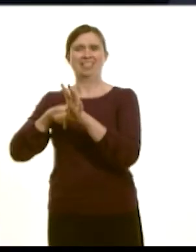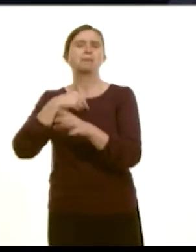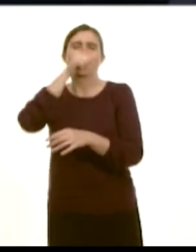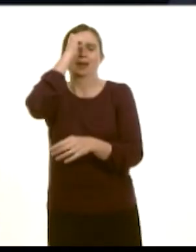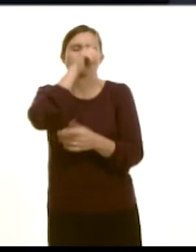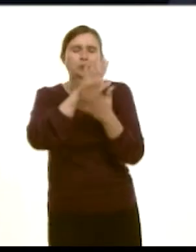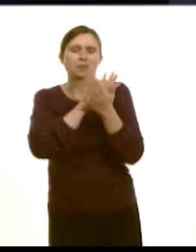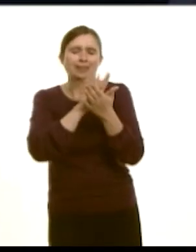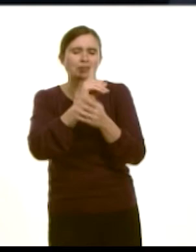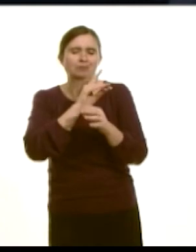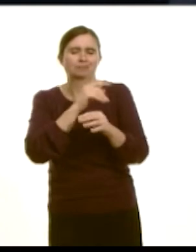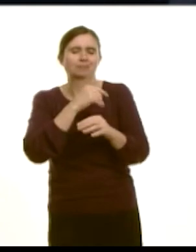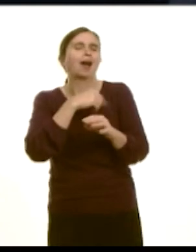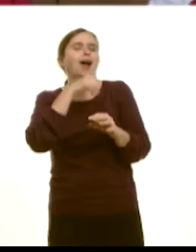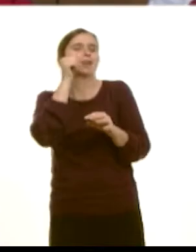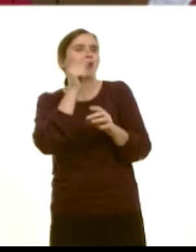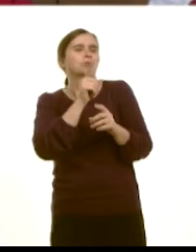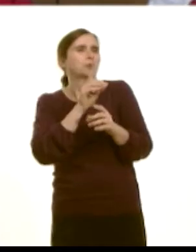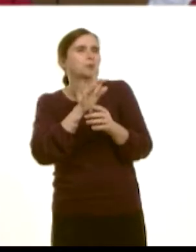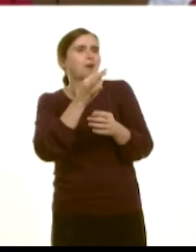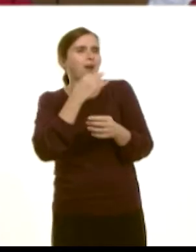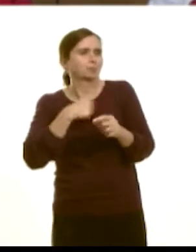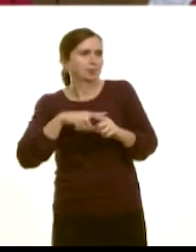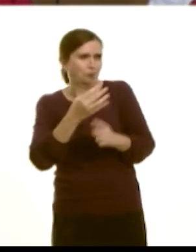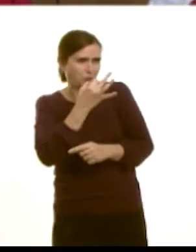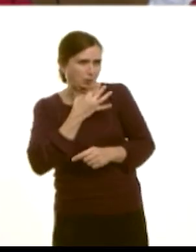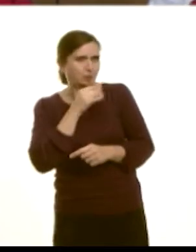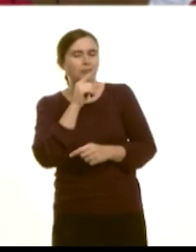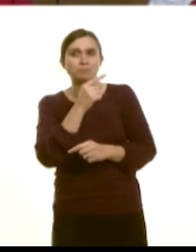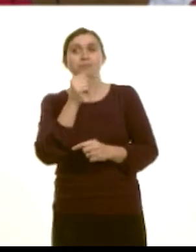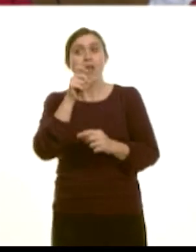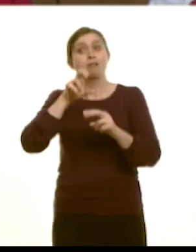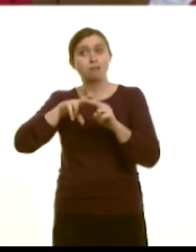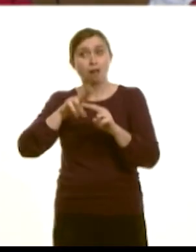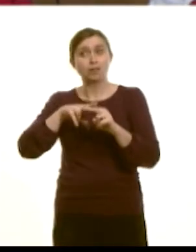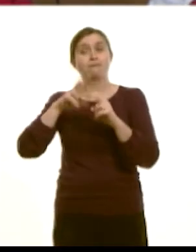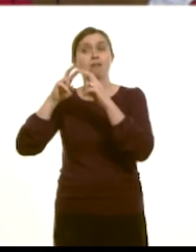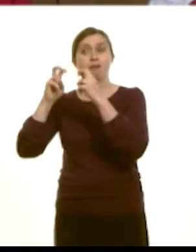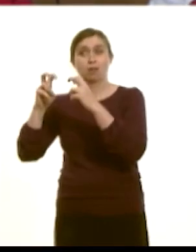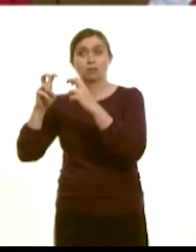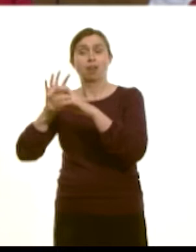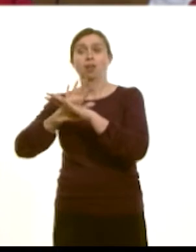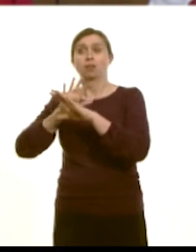That was my original impression, but she then went on to say that Cardiff castle is not part of Cadwís promotion and perhaps should be.